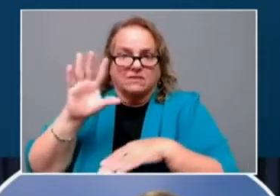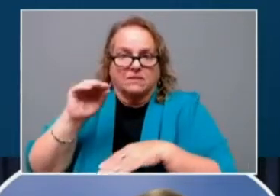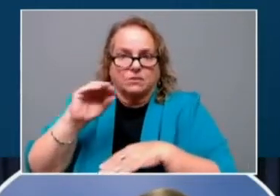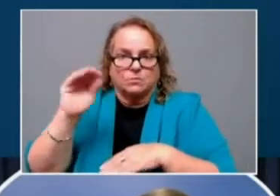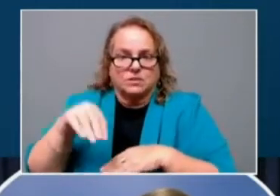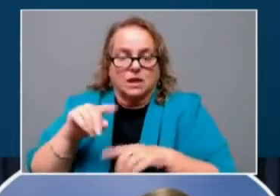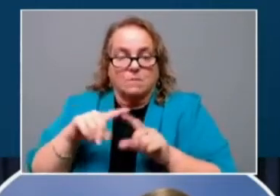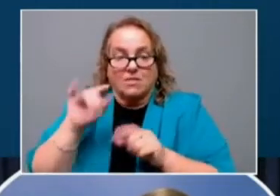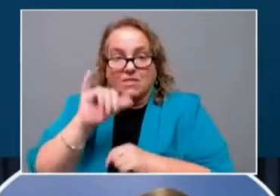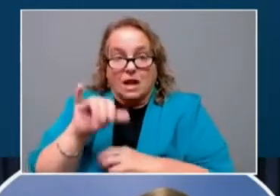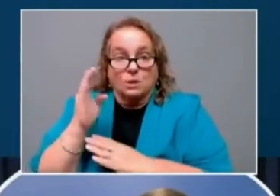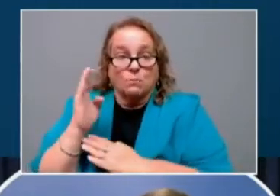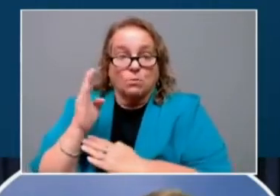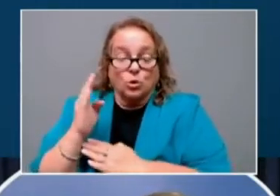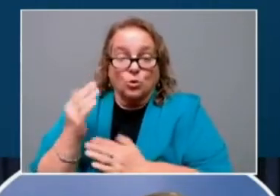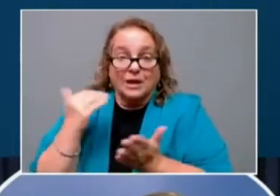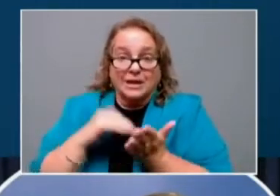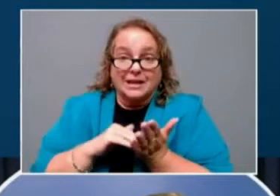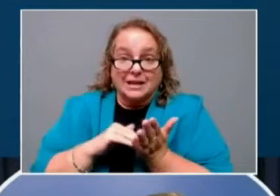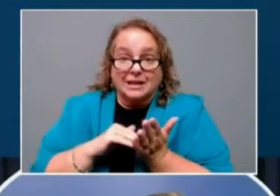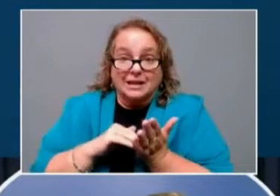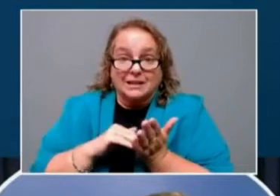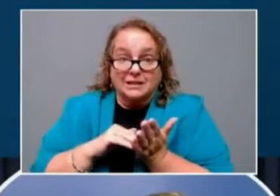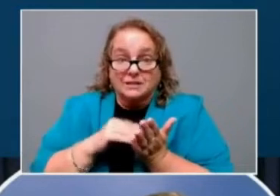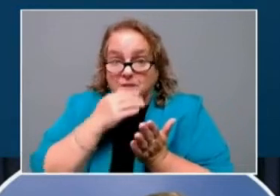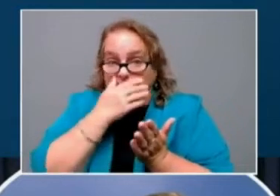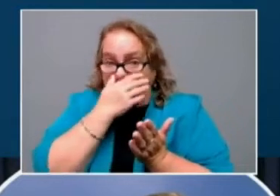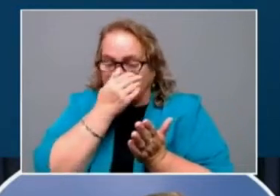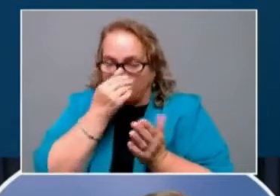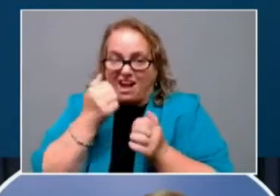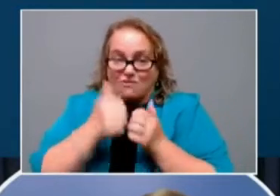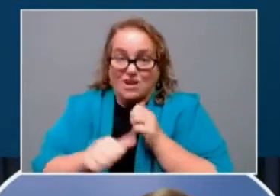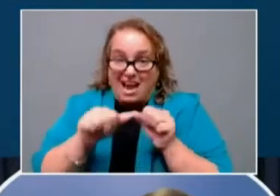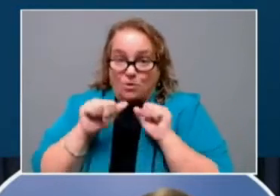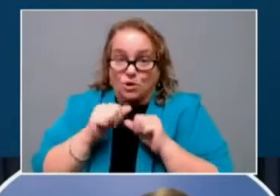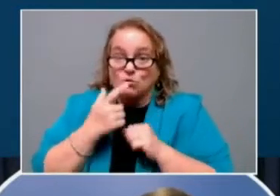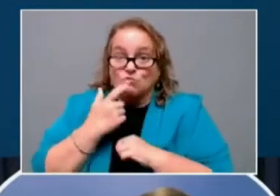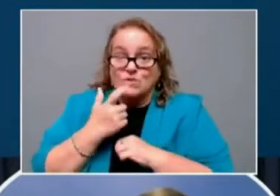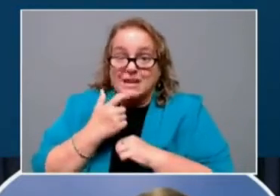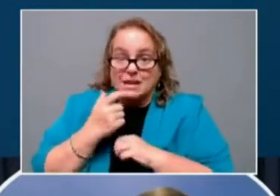again that every area that's read here it's more likely than not that anyone